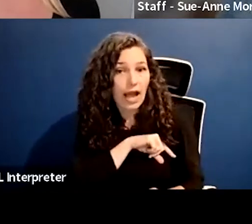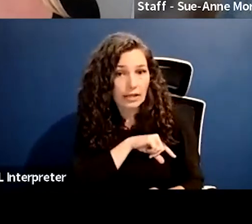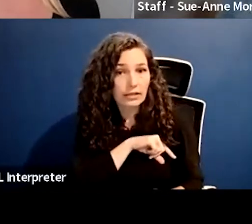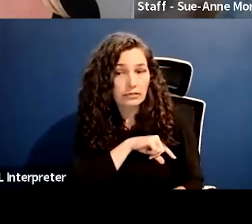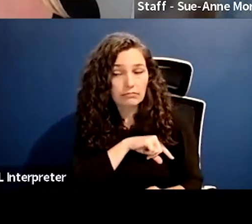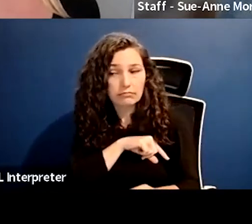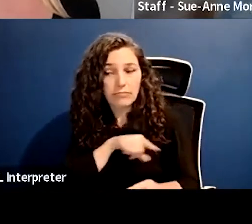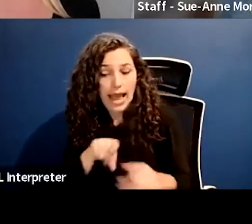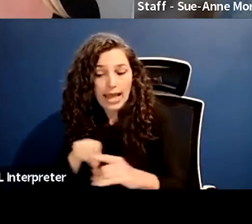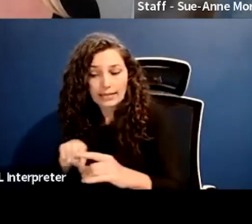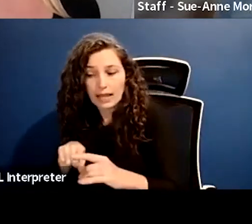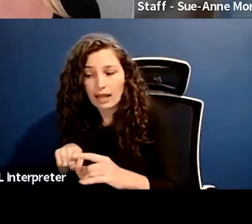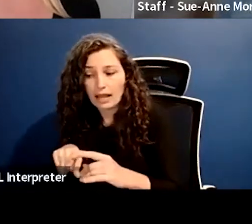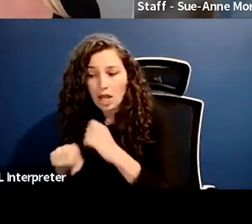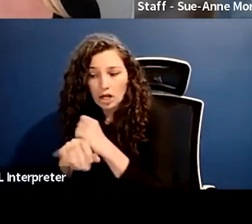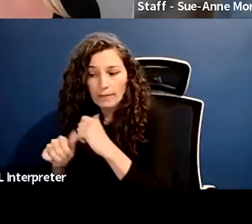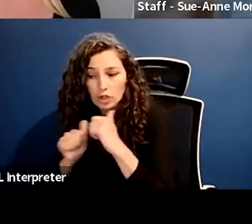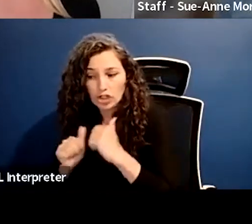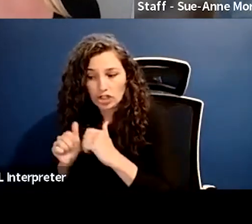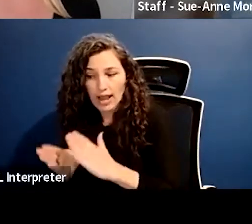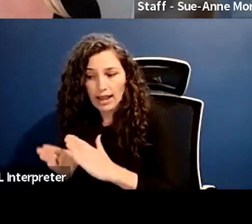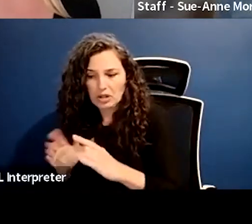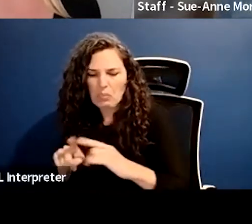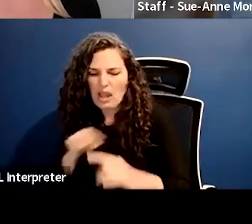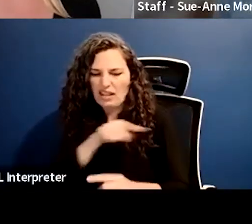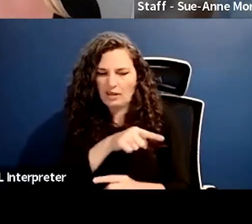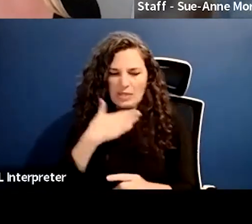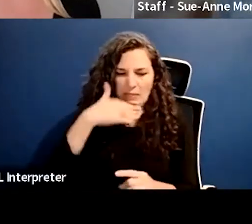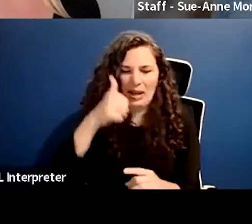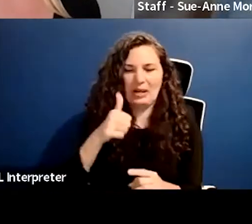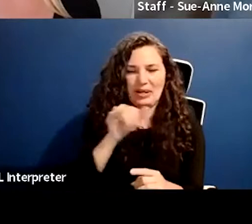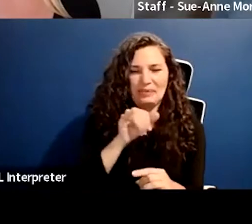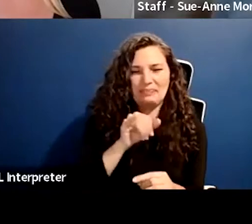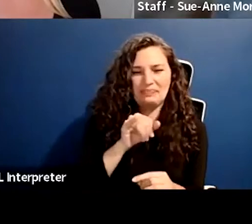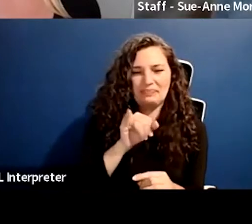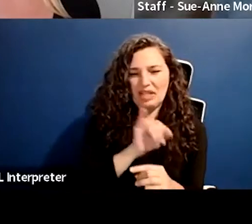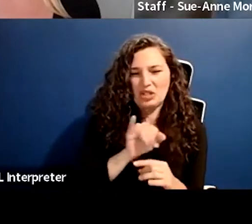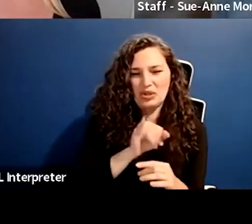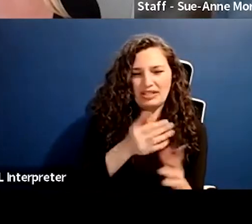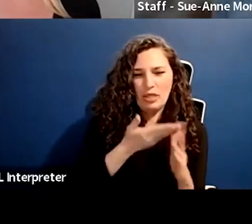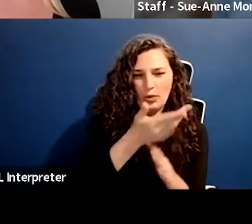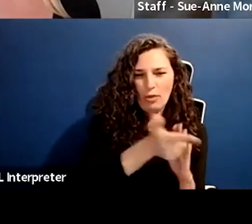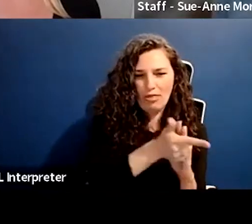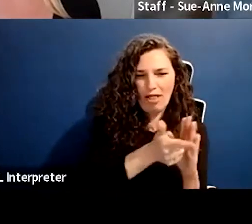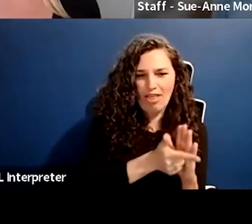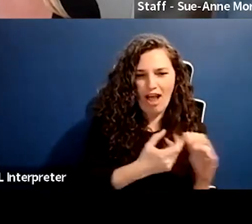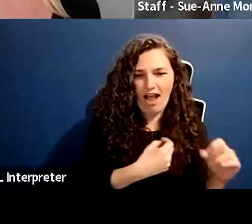but the law office gave me really good health insurance. So that's just kind of what I did. And my mother who worked for the IRS years ago was like,